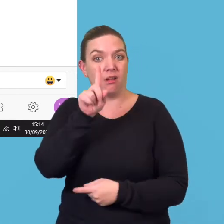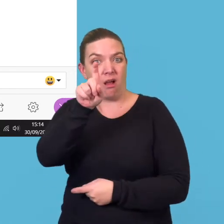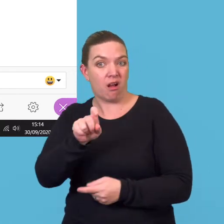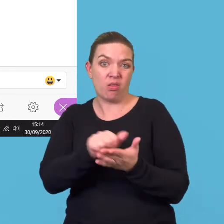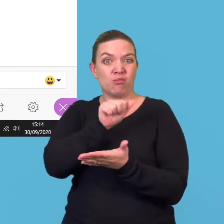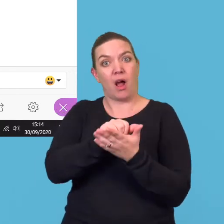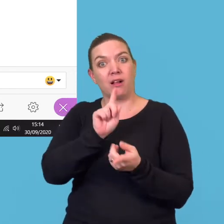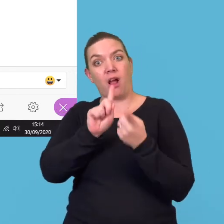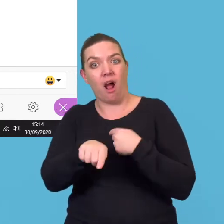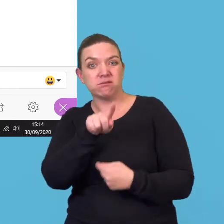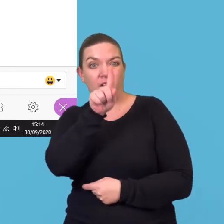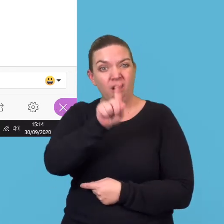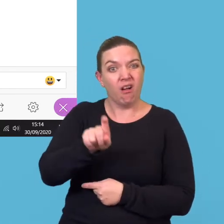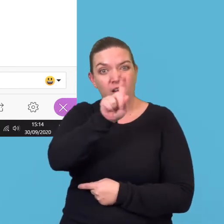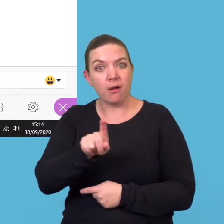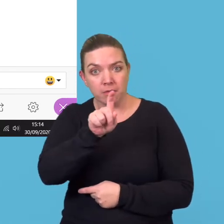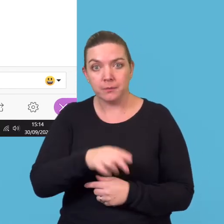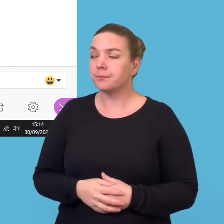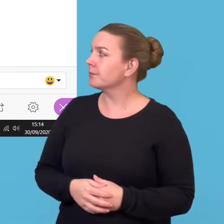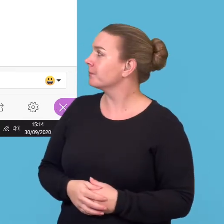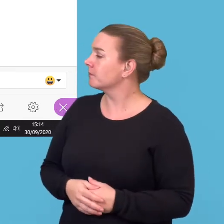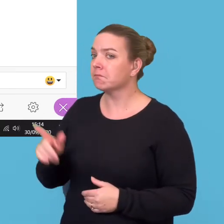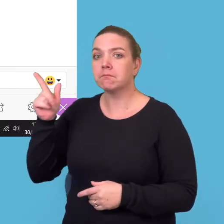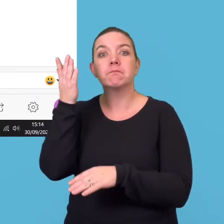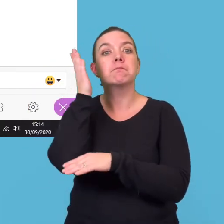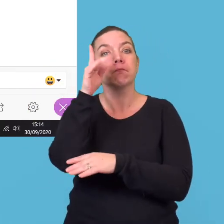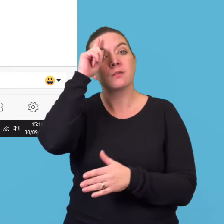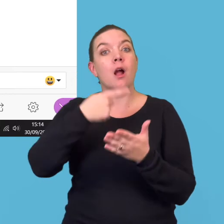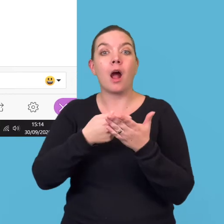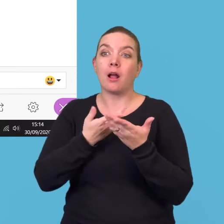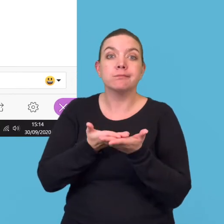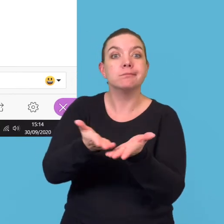come up on your screen, you can then answer it by clicking on the correct answer for you.